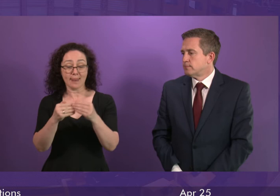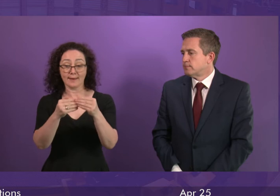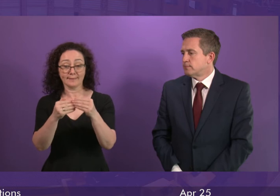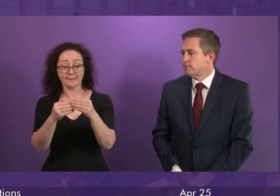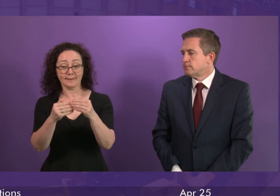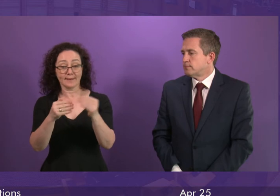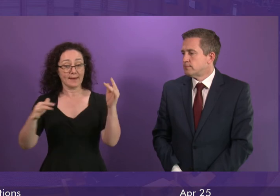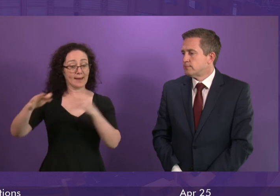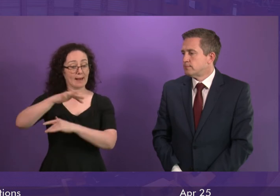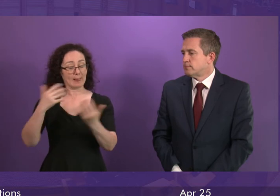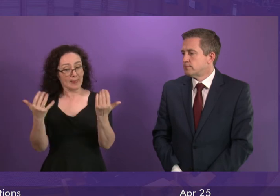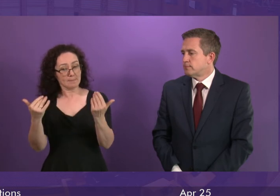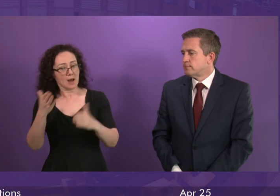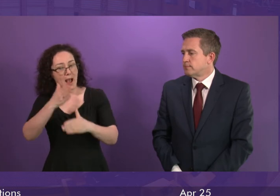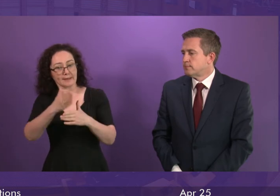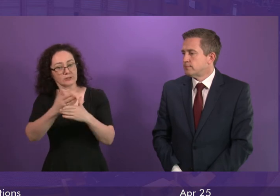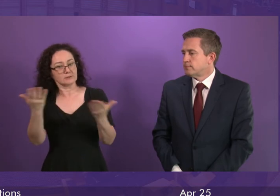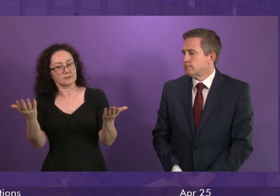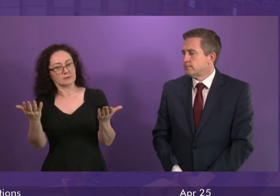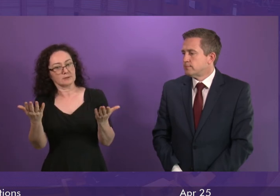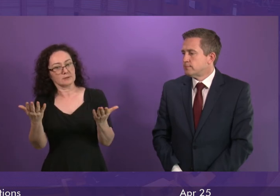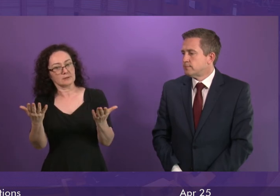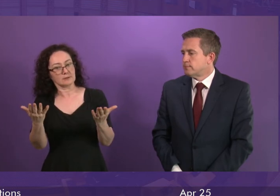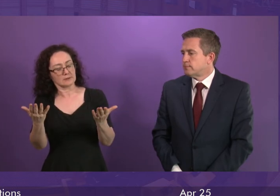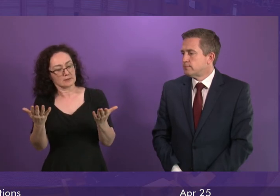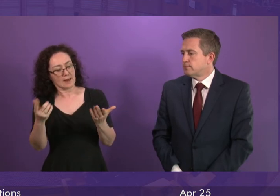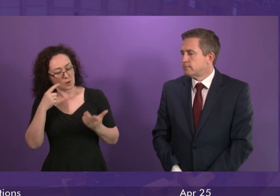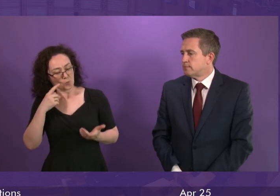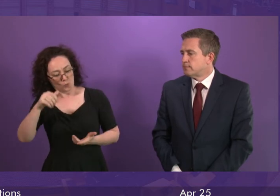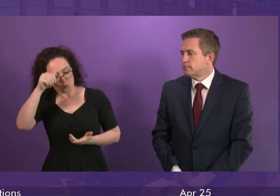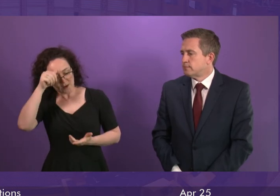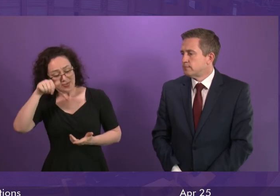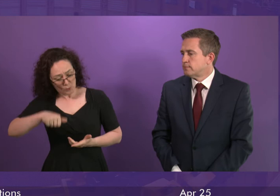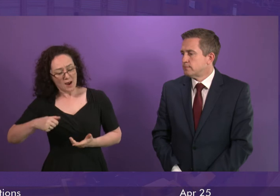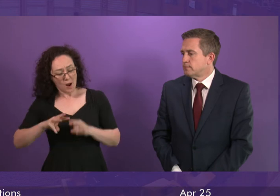the bill that is before Parliament— “confirms that status as a world leader.”